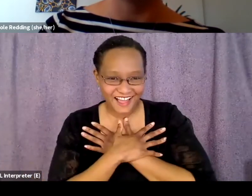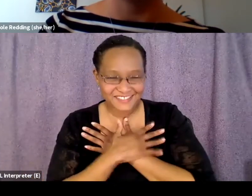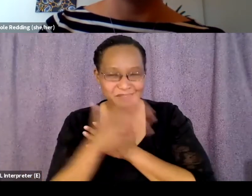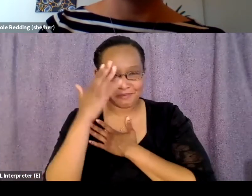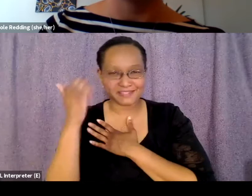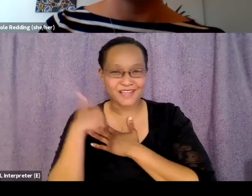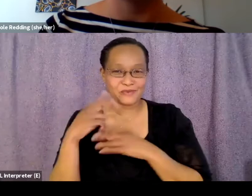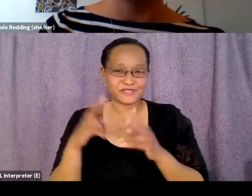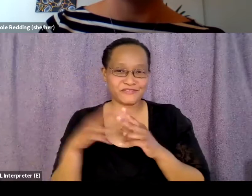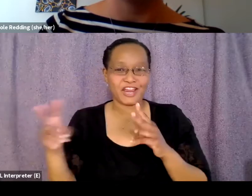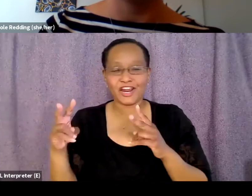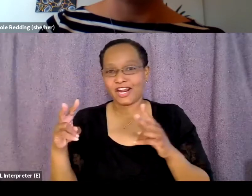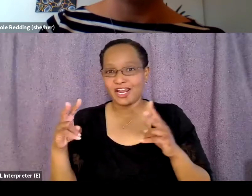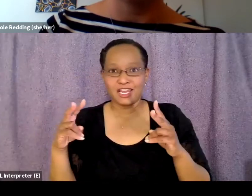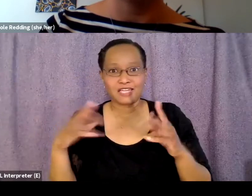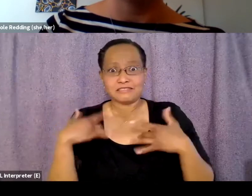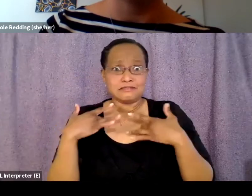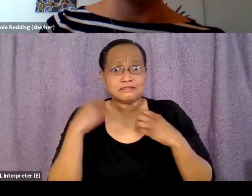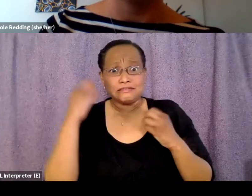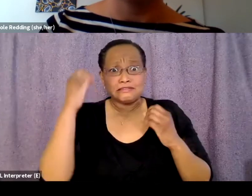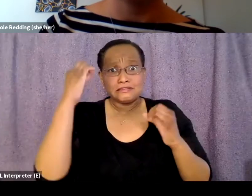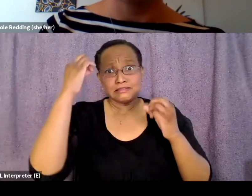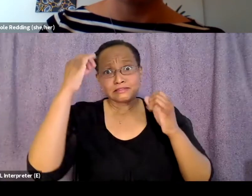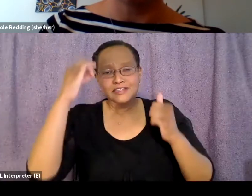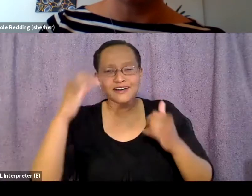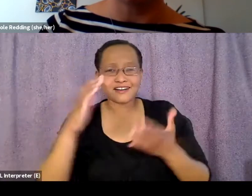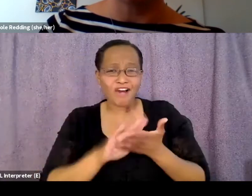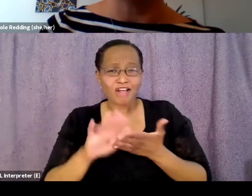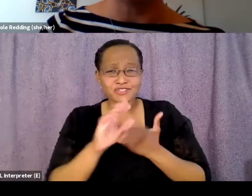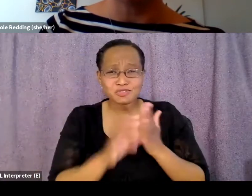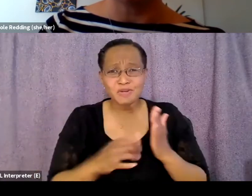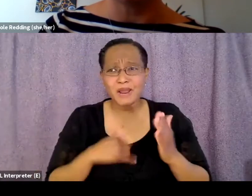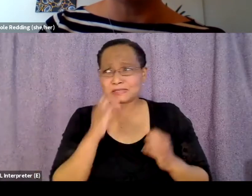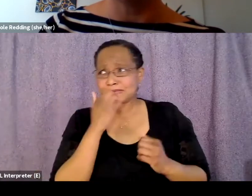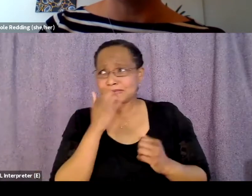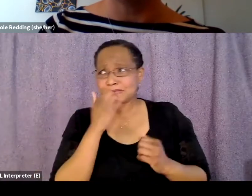Keah Brown: about what you know my life was going to be like or what I was going to be